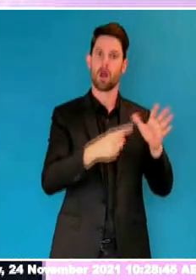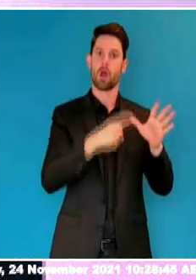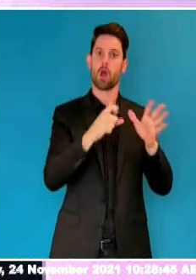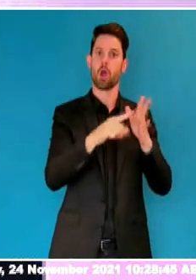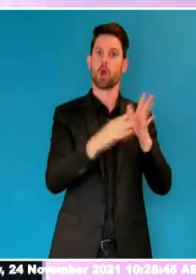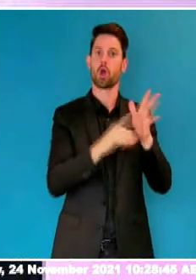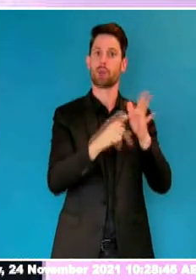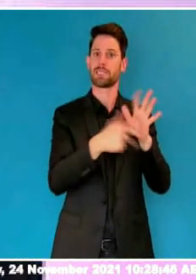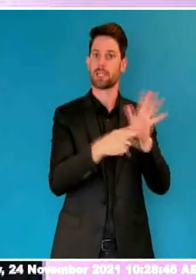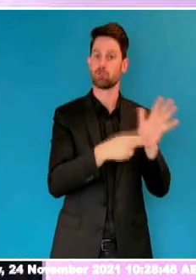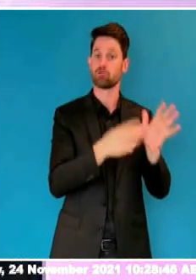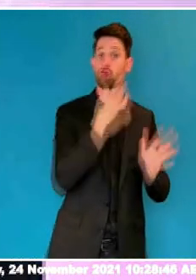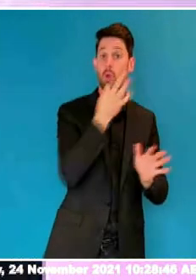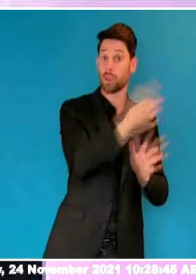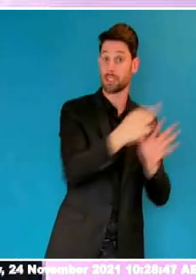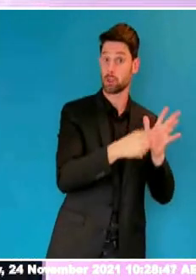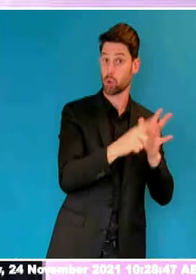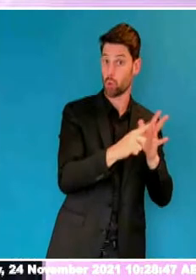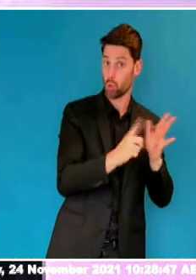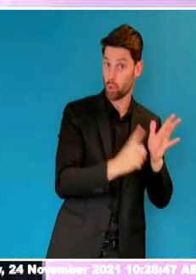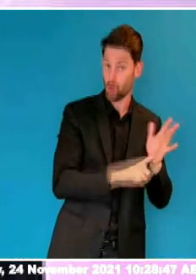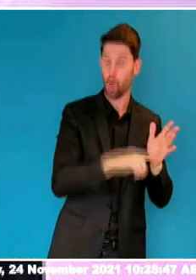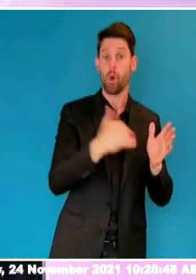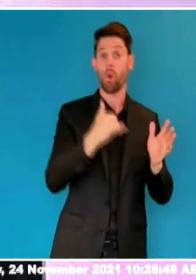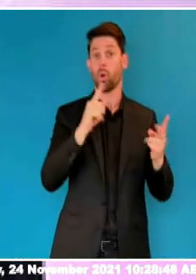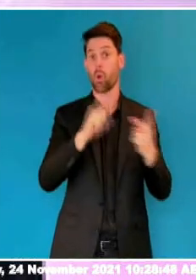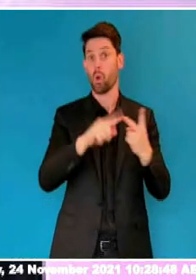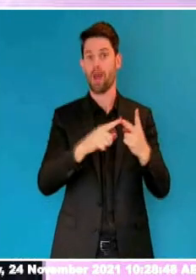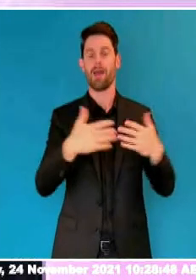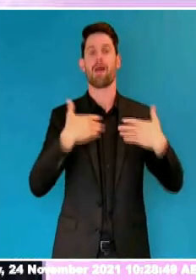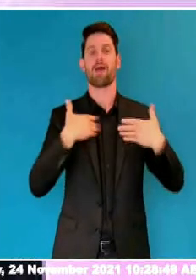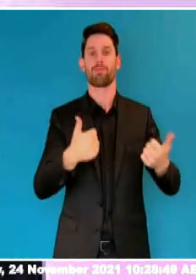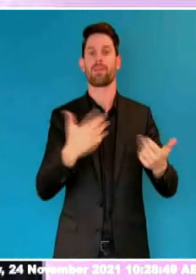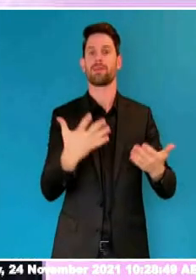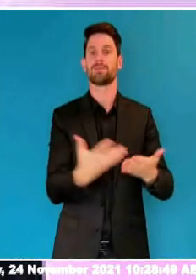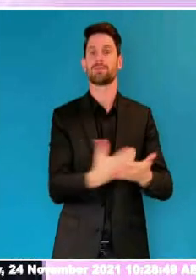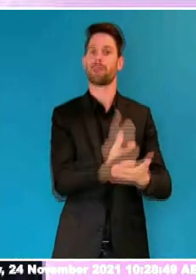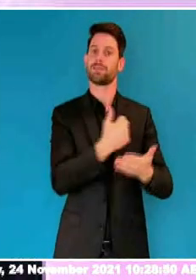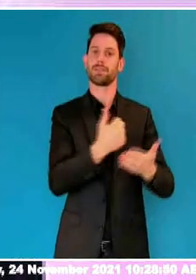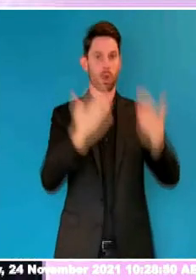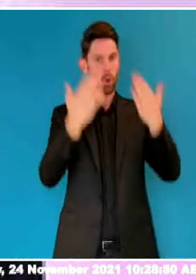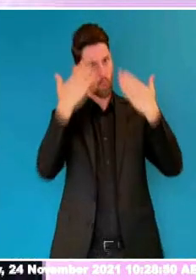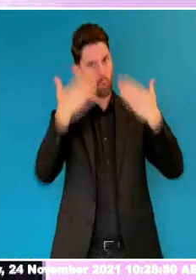You could make a request through the Health, Safety and Wellbeing team? Yes. Yes.